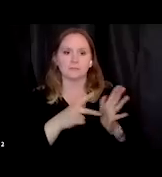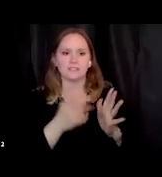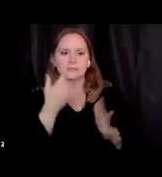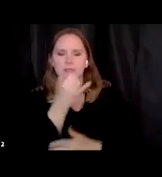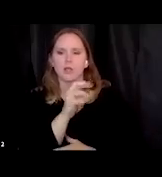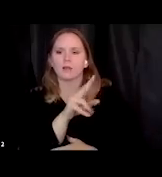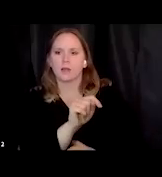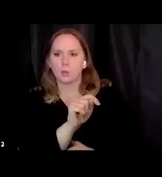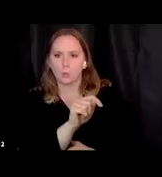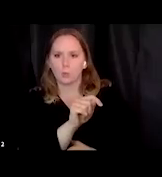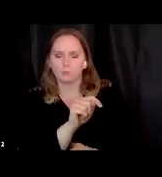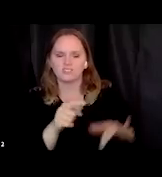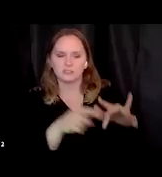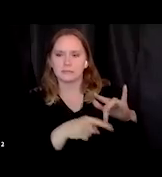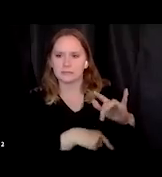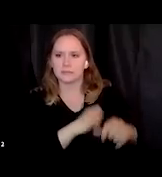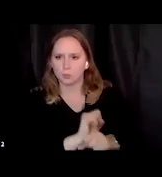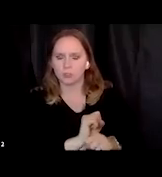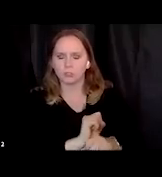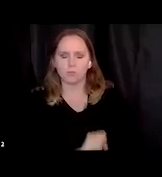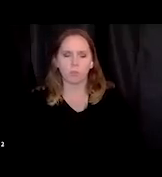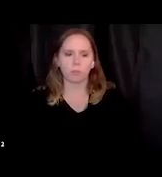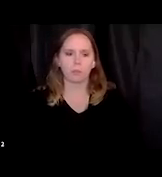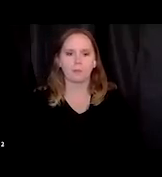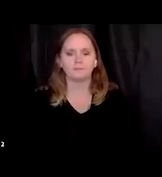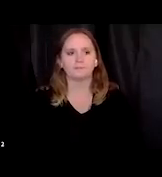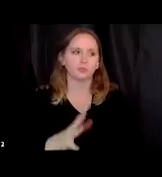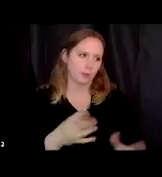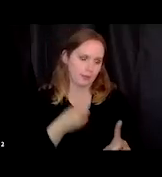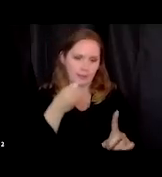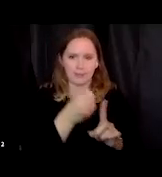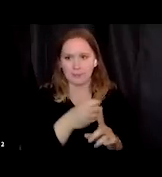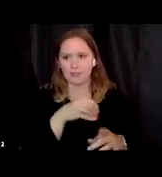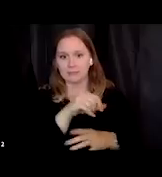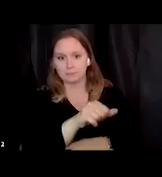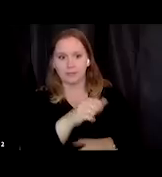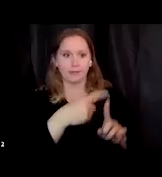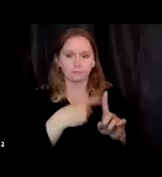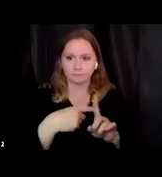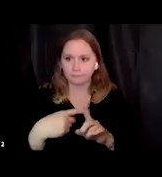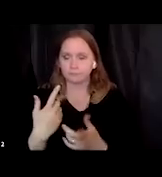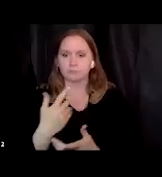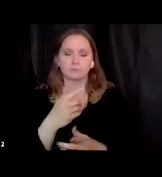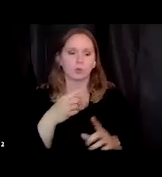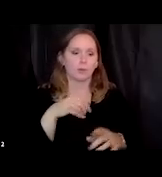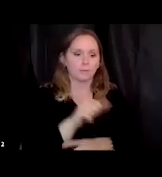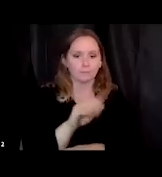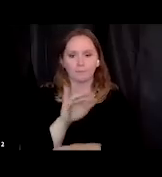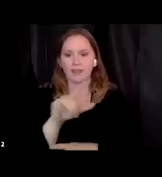And that of of course impacts your ability to pay the rent, pay the bills, and therefore your housing status. So all this kind of really, you know, accumulates